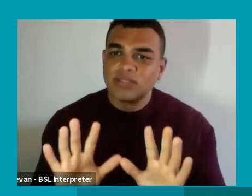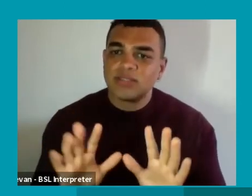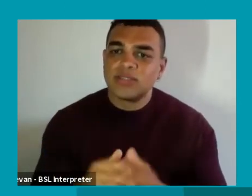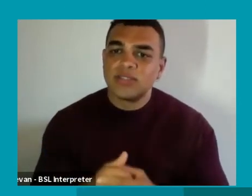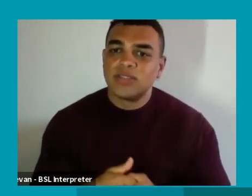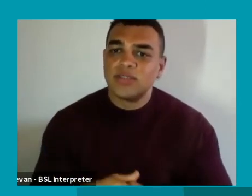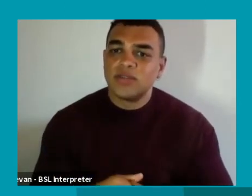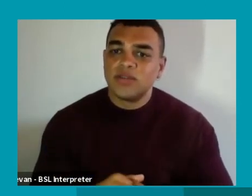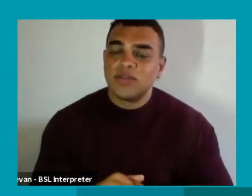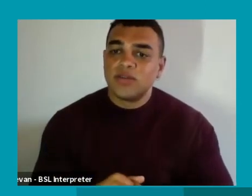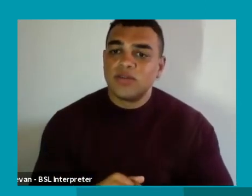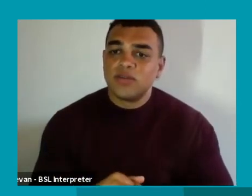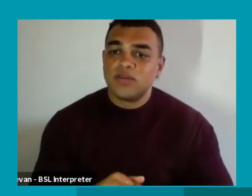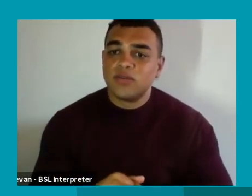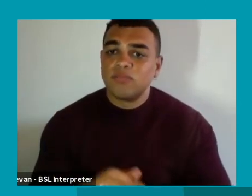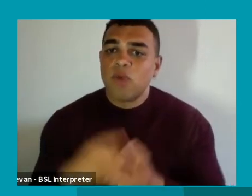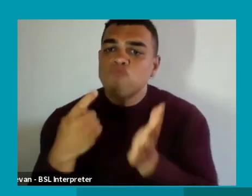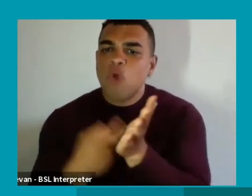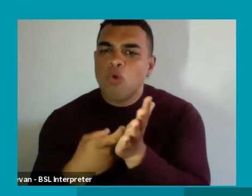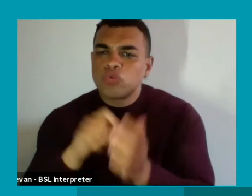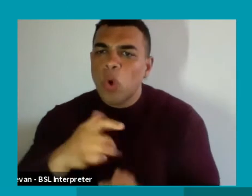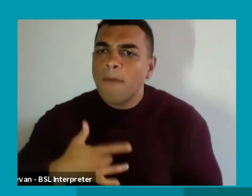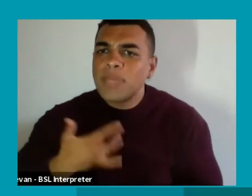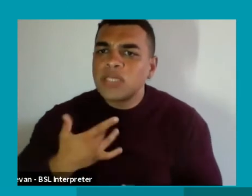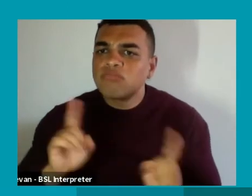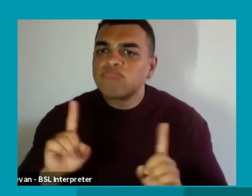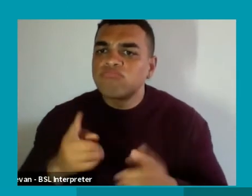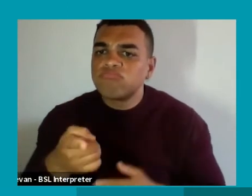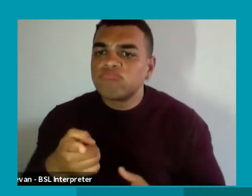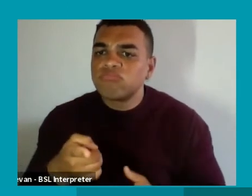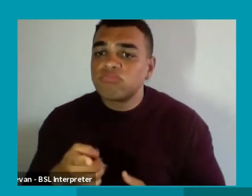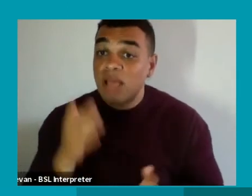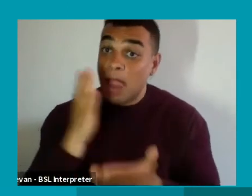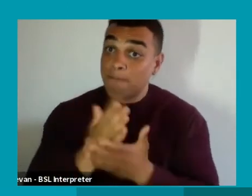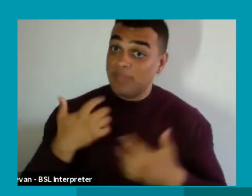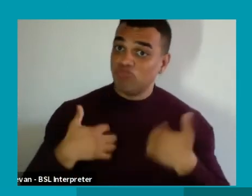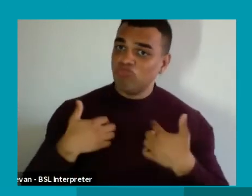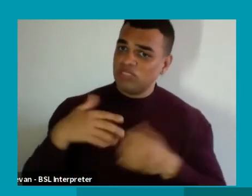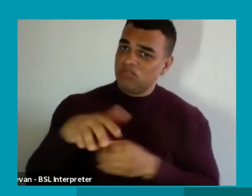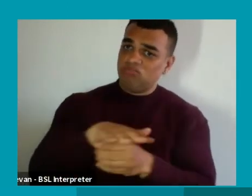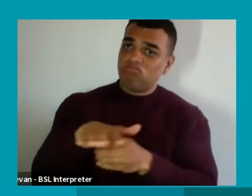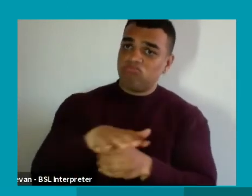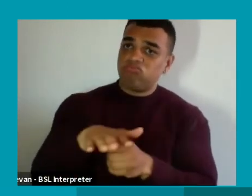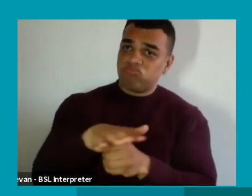Rosa, what's your opinion on this one? Yeah, this is a really interesting one, isn't it?